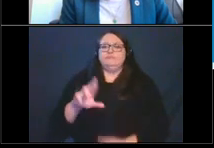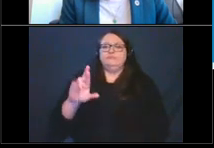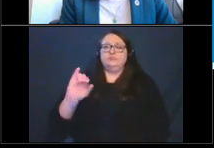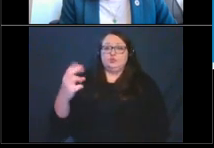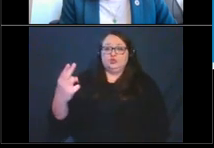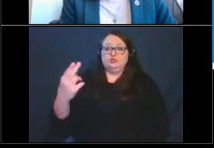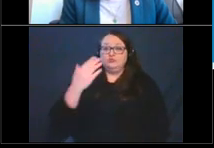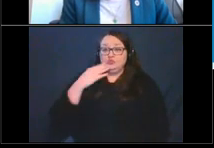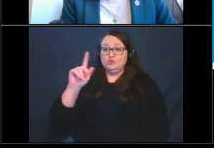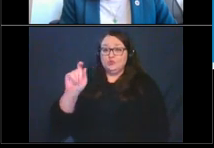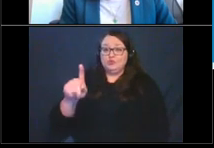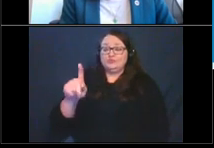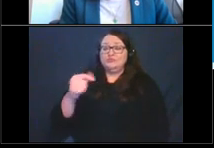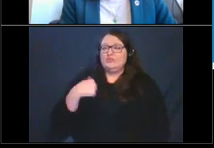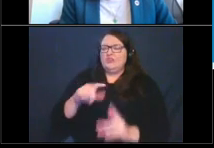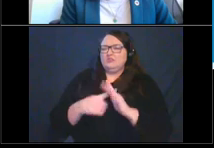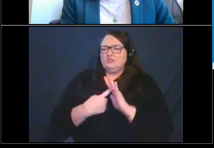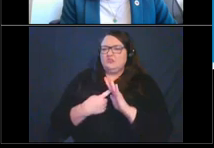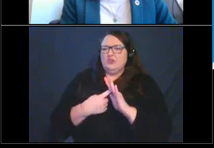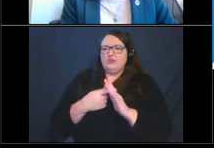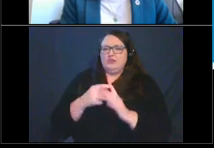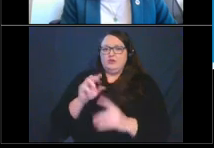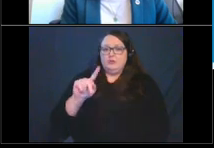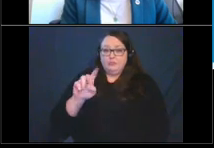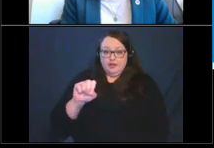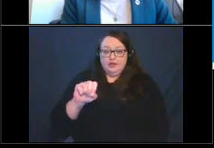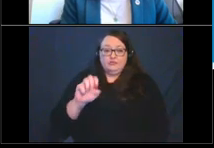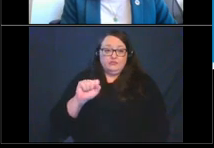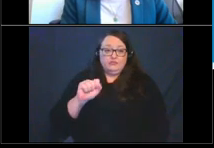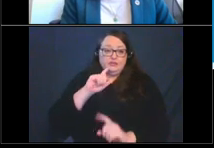start and Mike, you can answer and maybe Dr. Bernstein, you can chime in too. I think that's